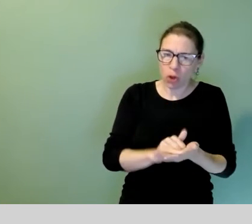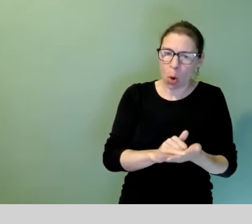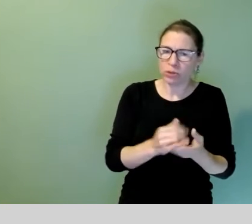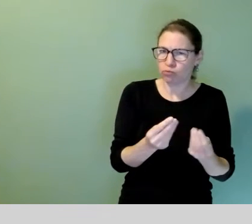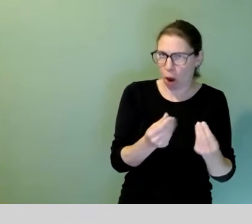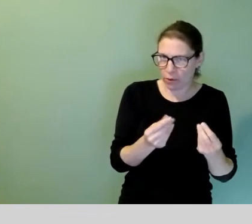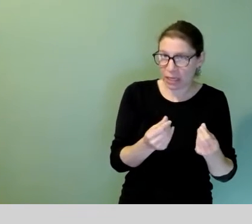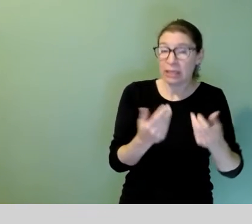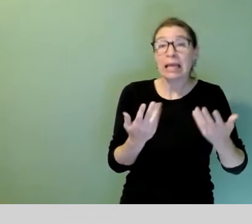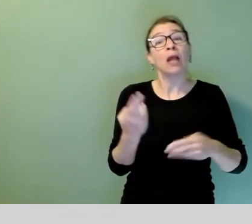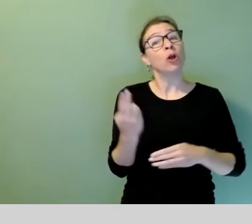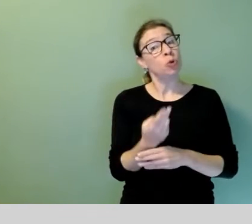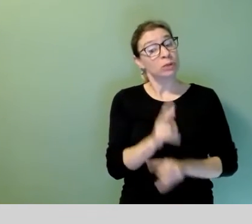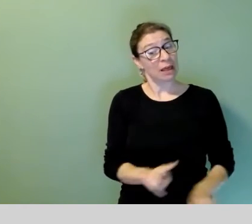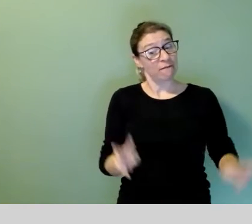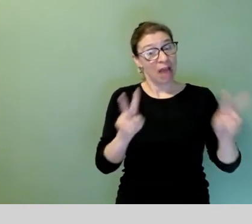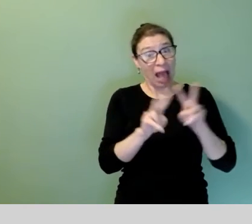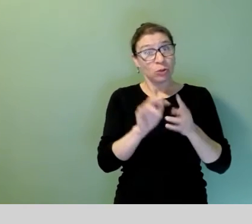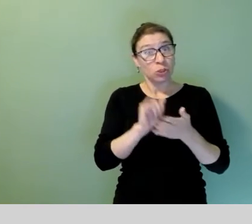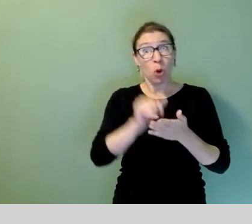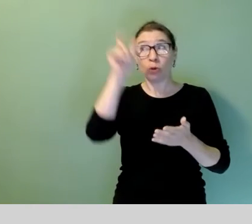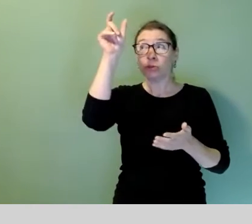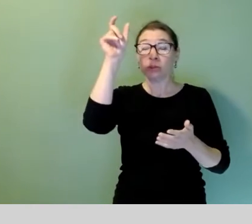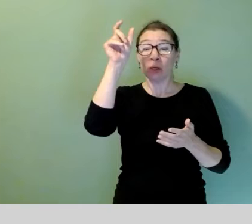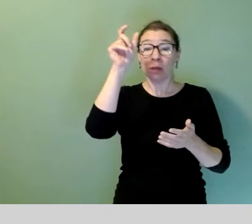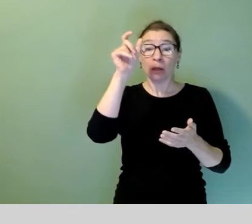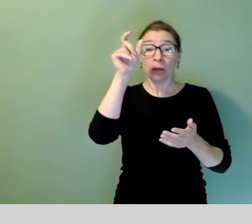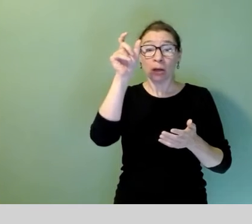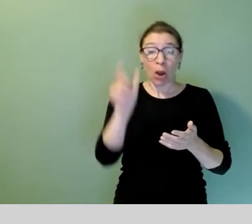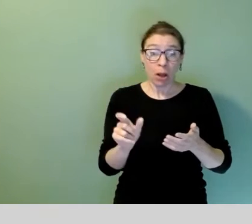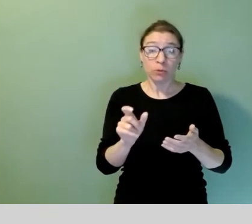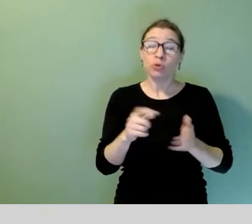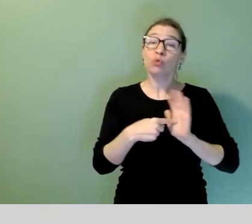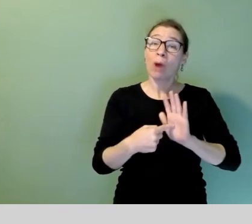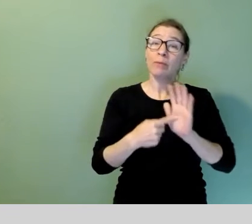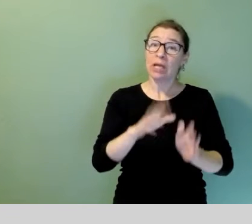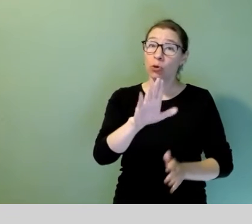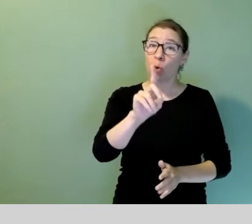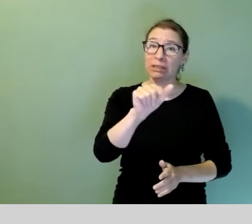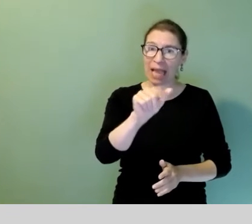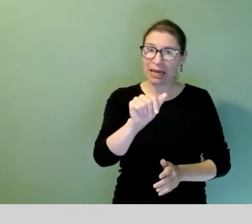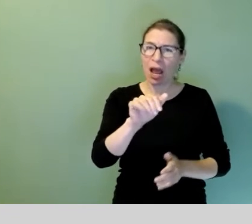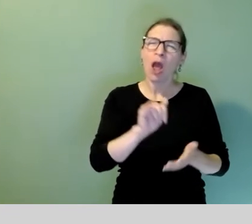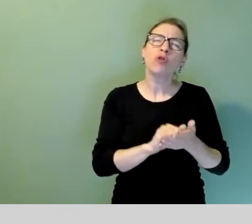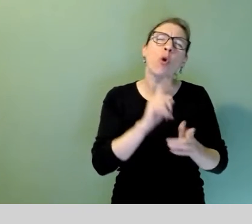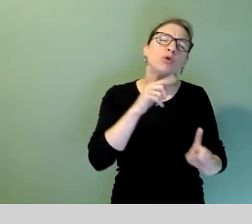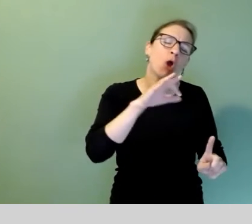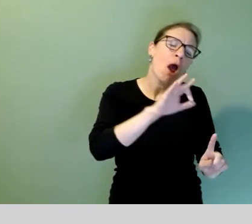and use the values in those columns to represent your data. These are figure level plots by changing